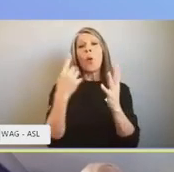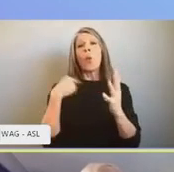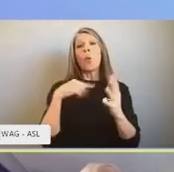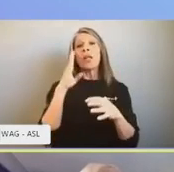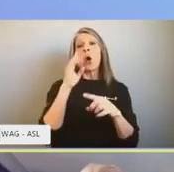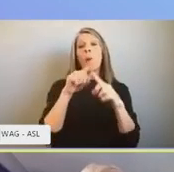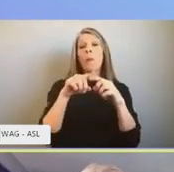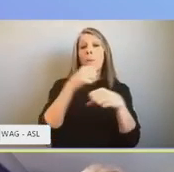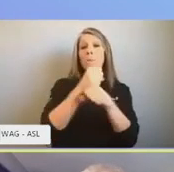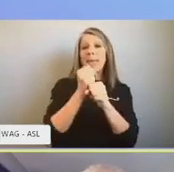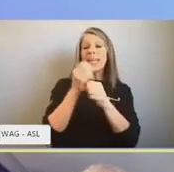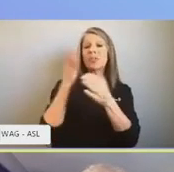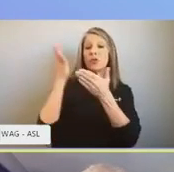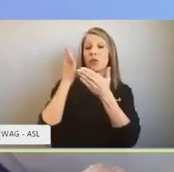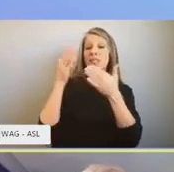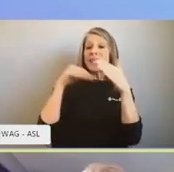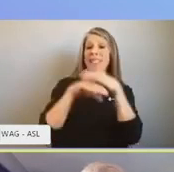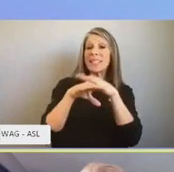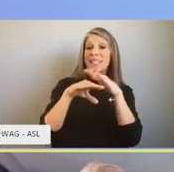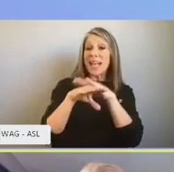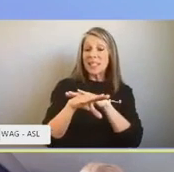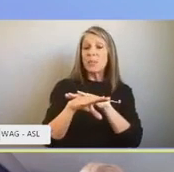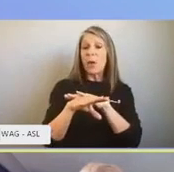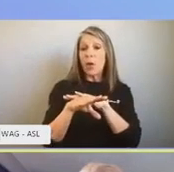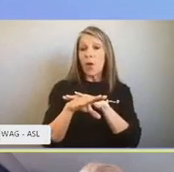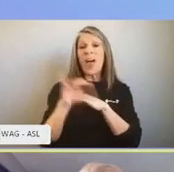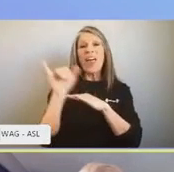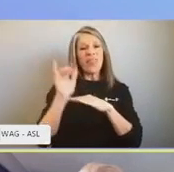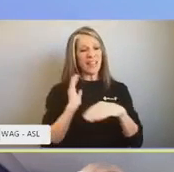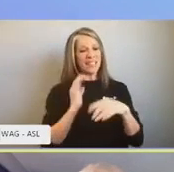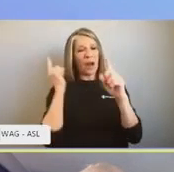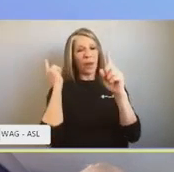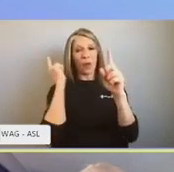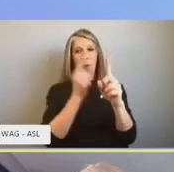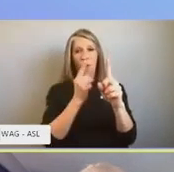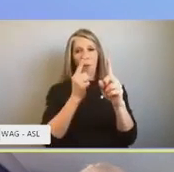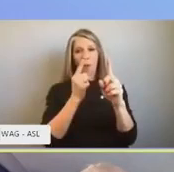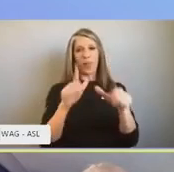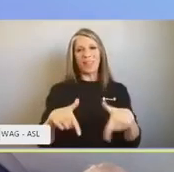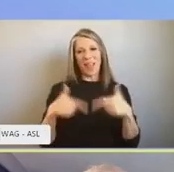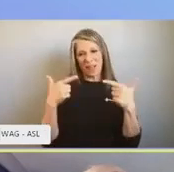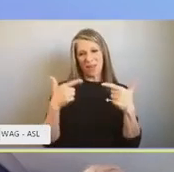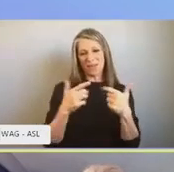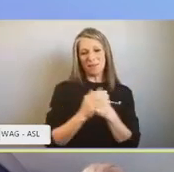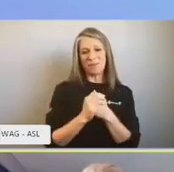pairing those up, UX skills with what we know about